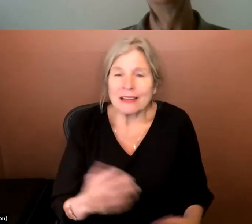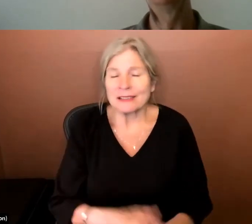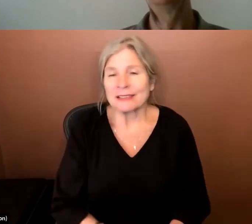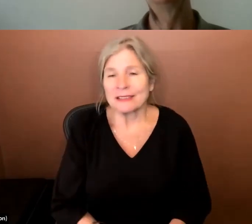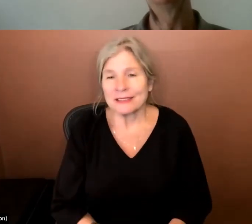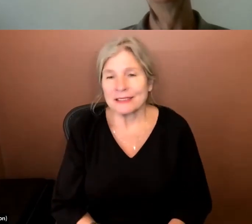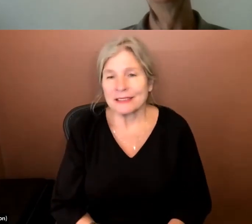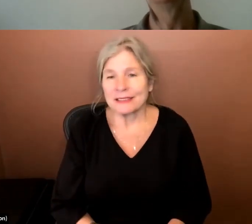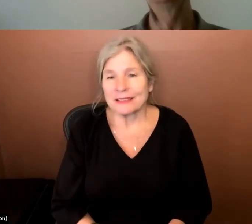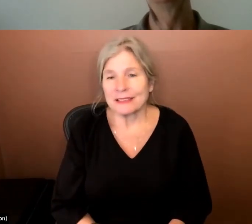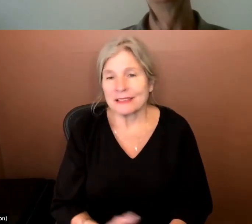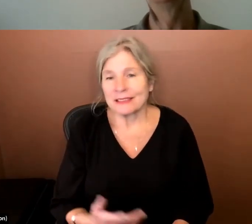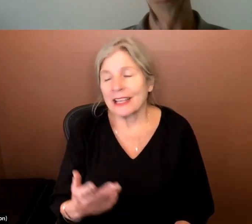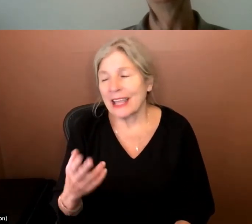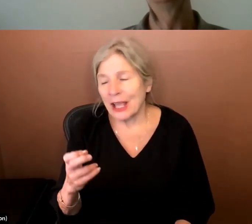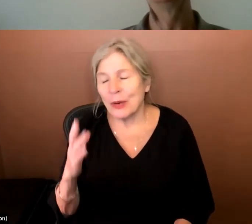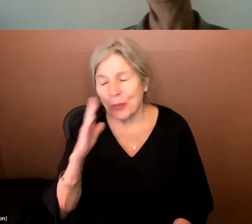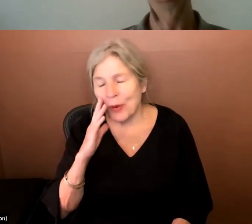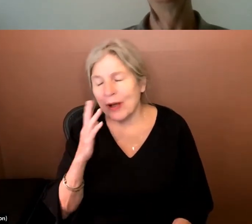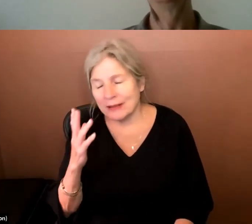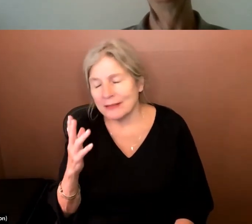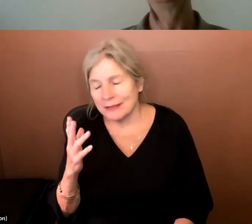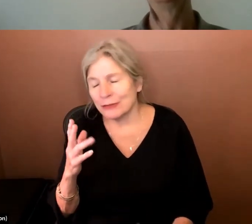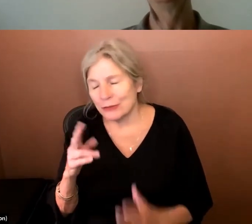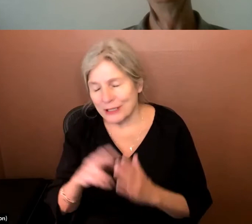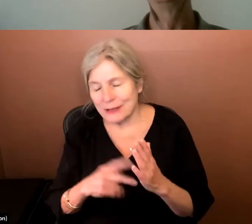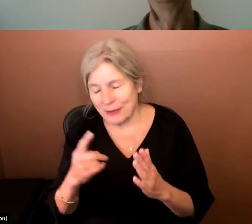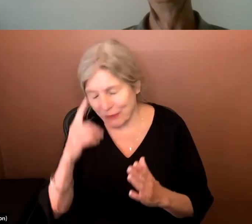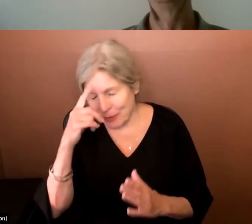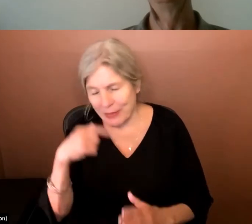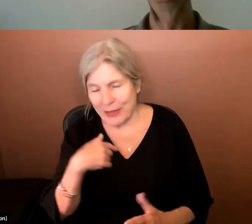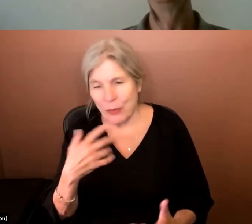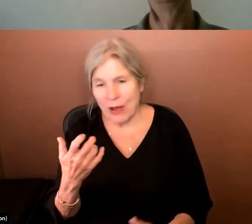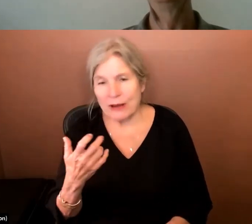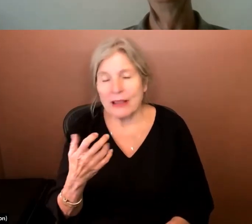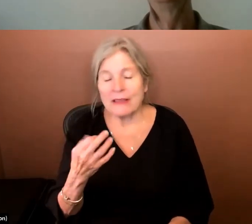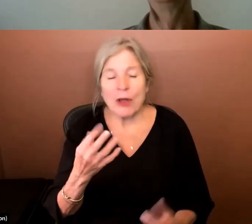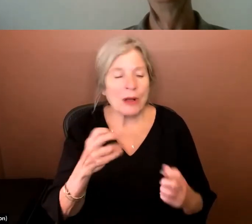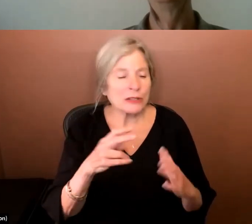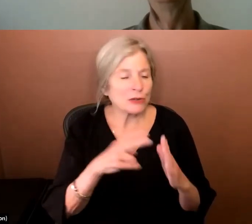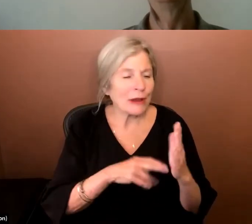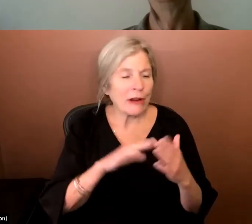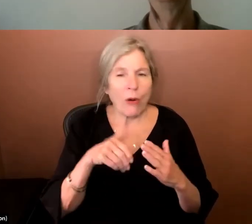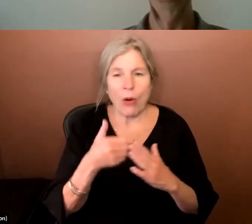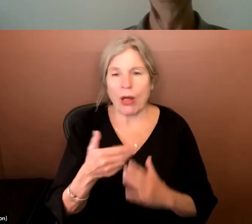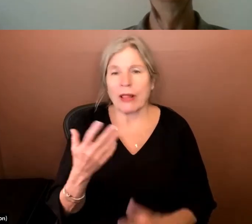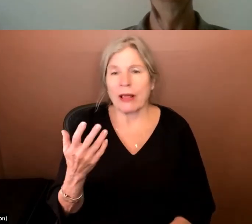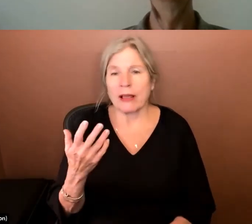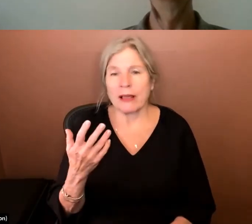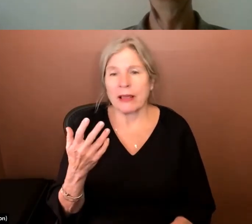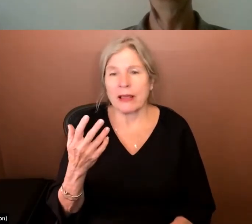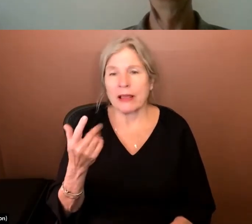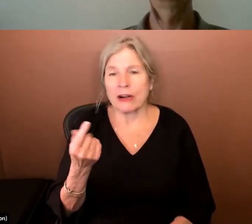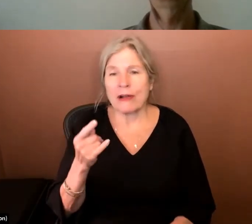Take requests and stuff. If I wanted to read a whole graphic novel I was SOL.